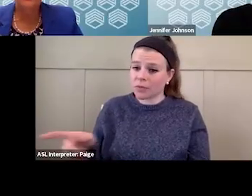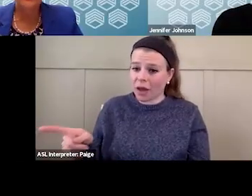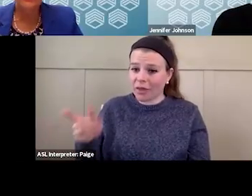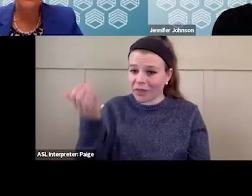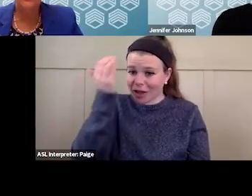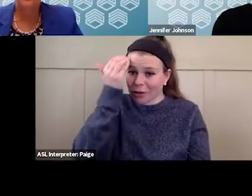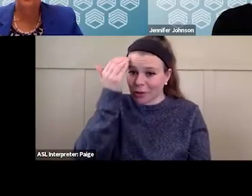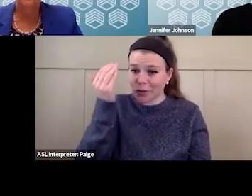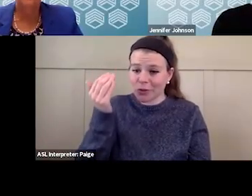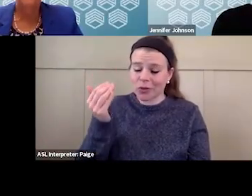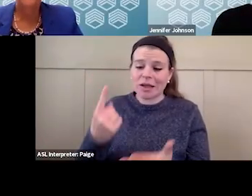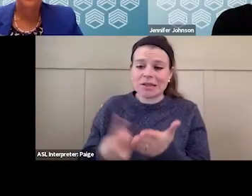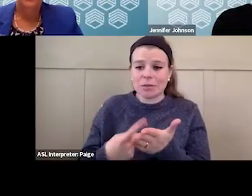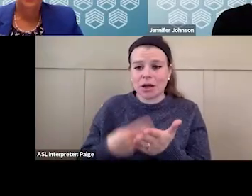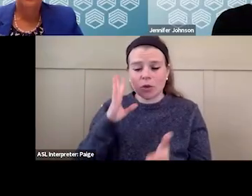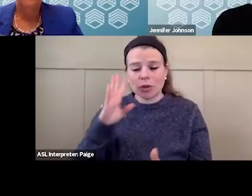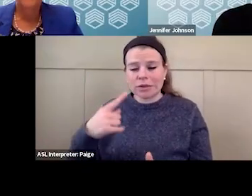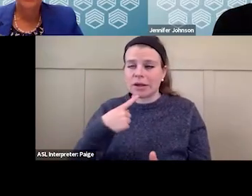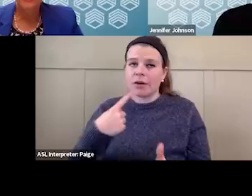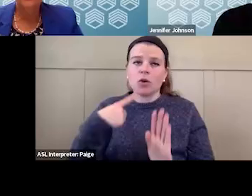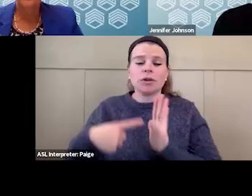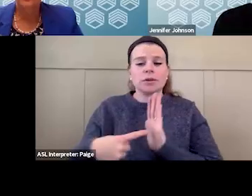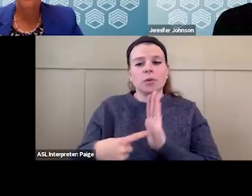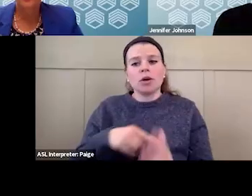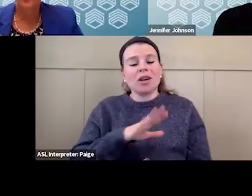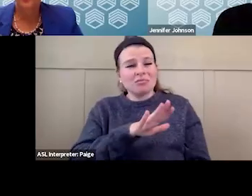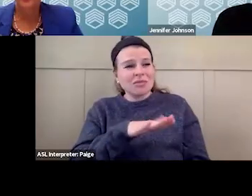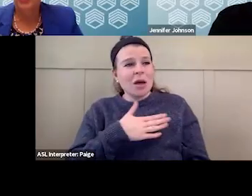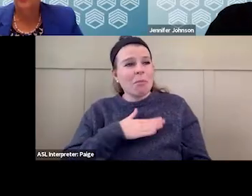Sometimes they'd say, "You know, um, my counselor left the program and